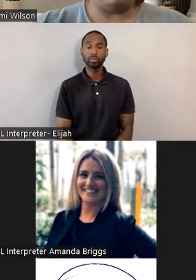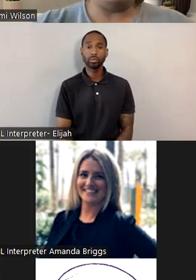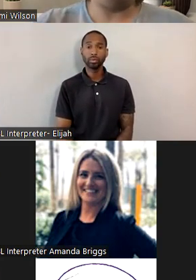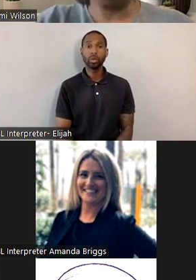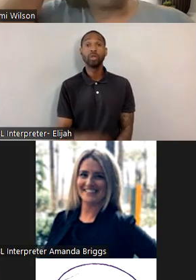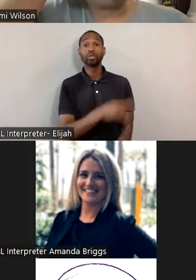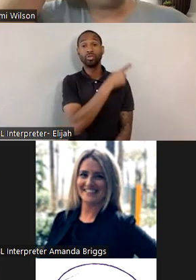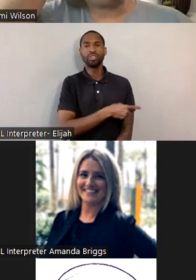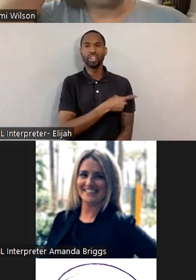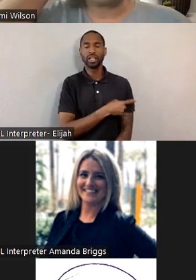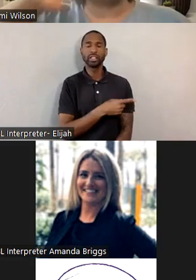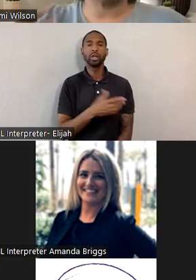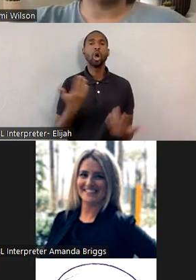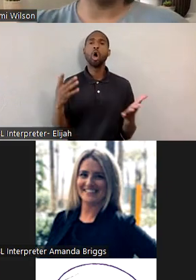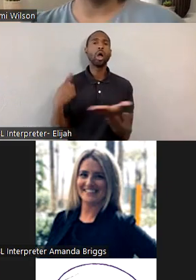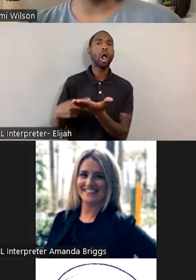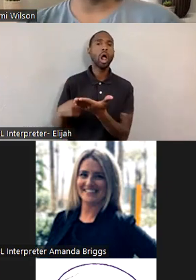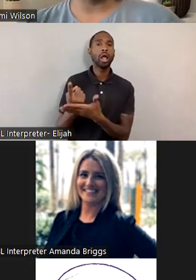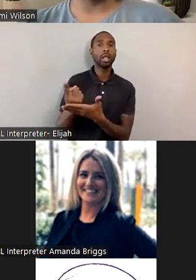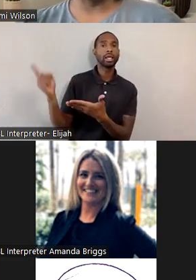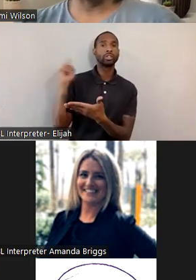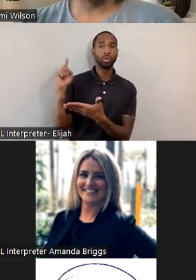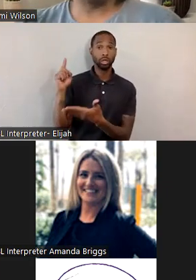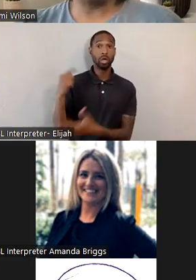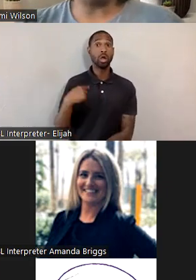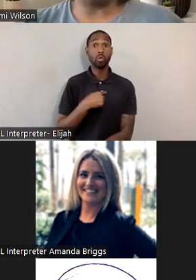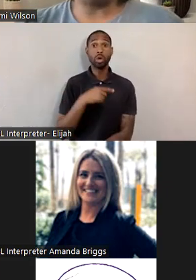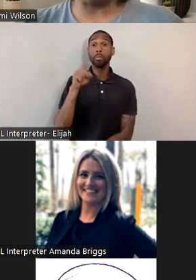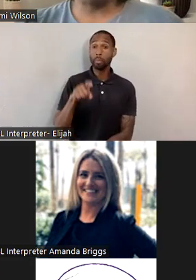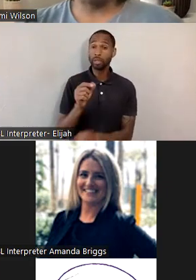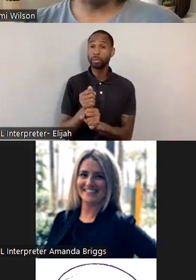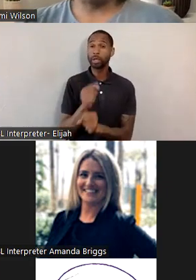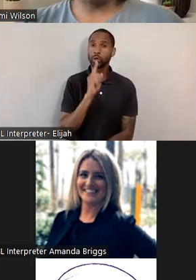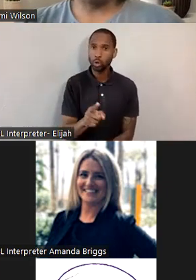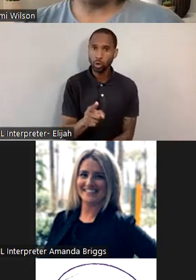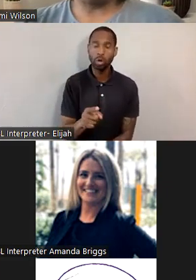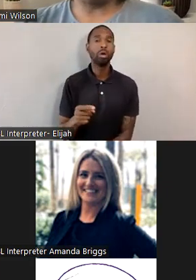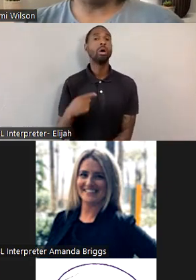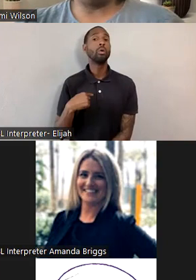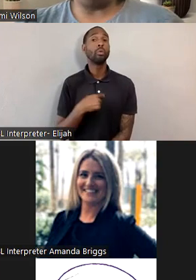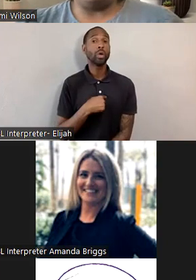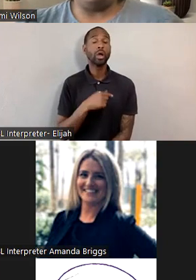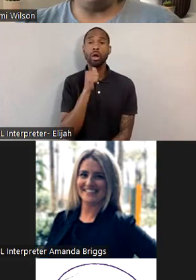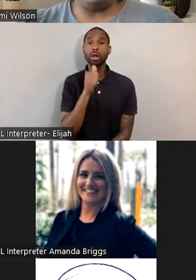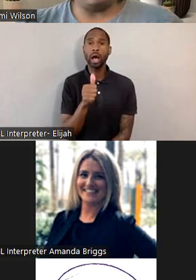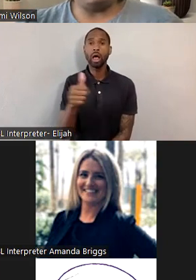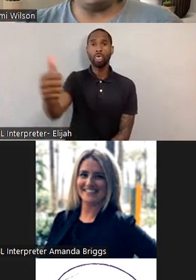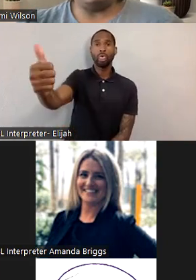what we talked about last week, when making sure that we're not denying people services